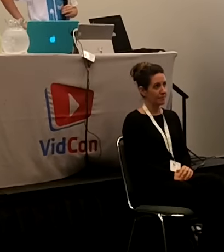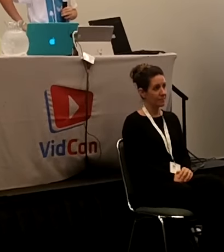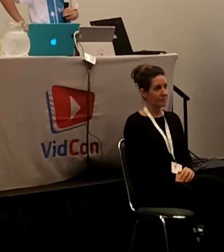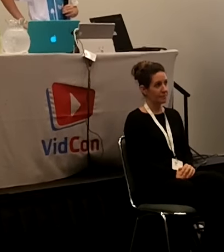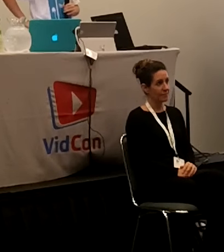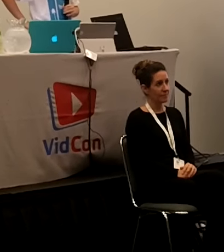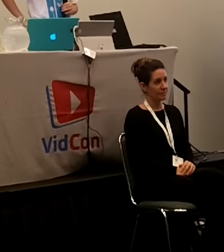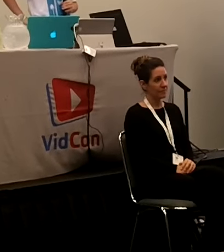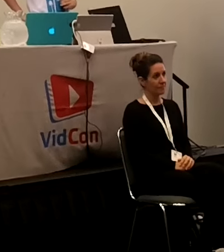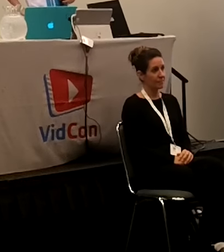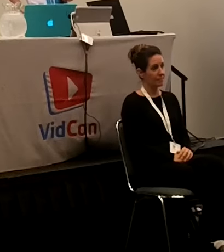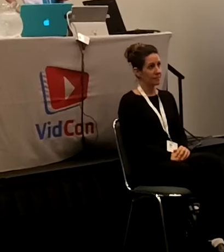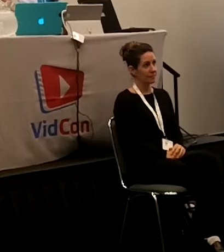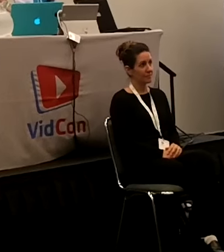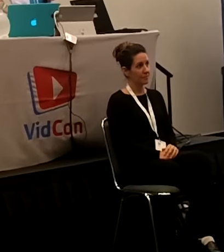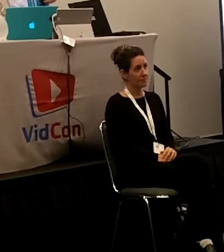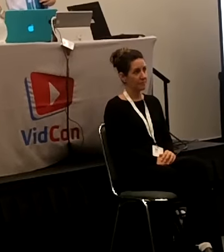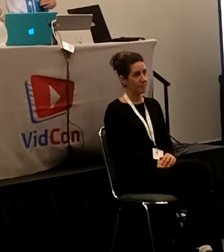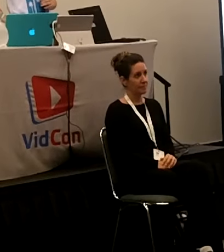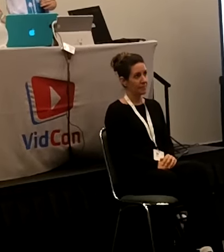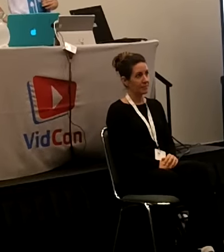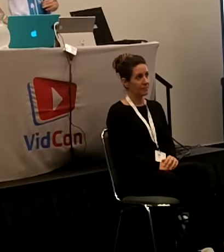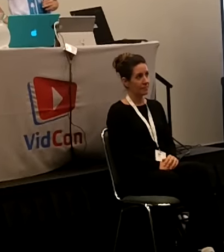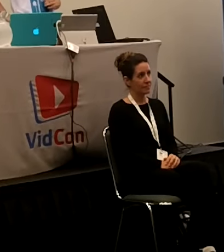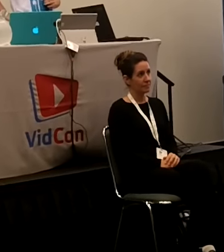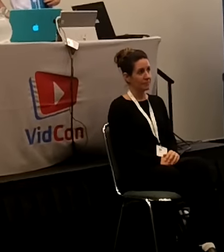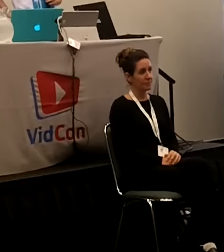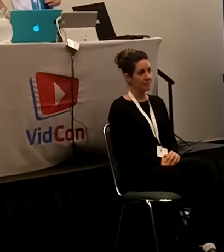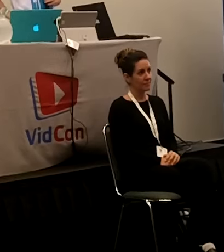but you're also talking about the crowdsource option.